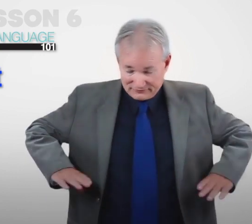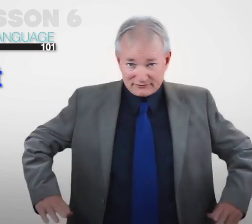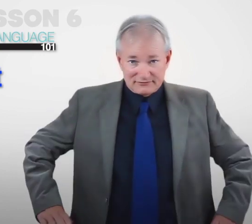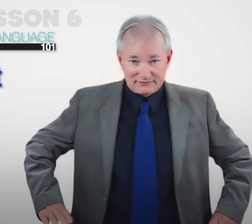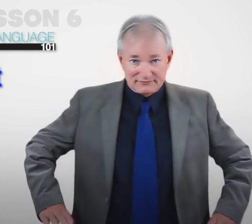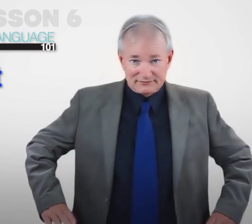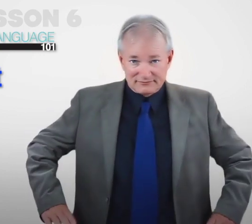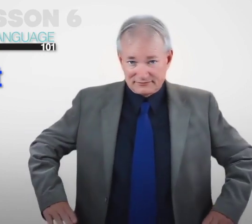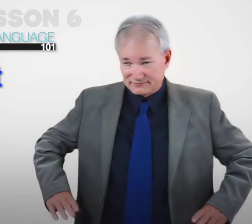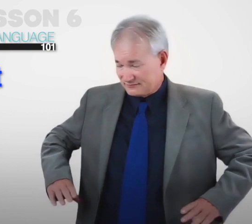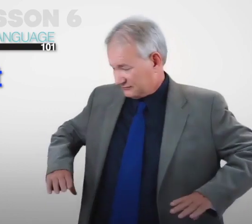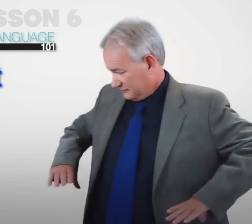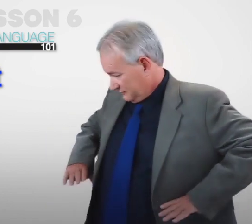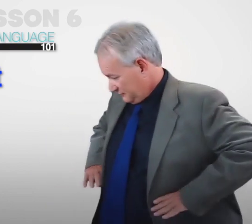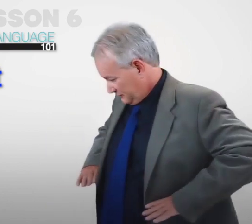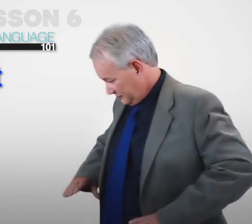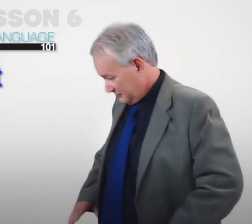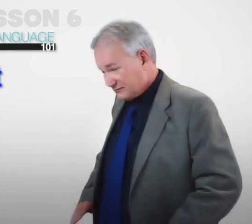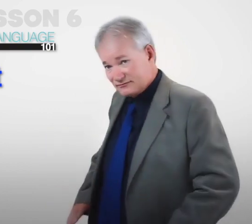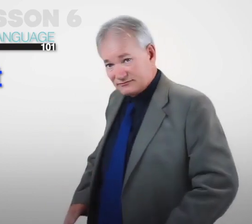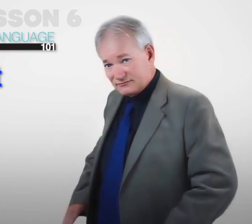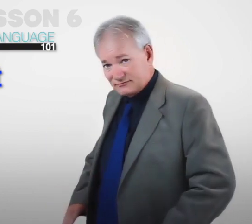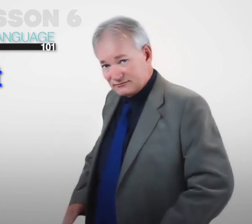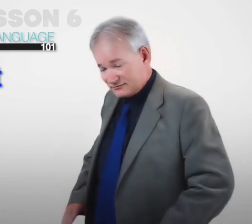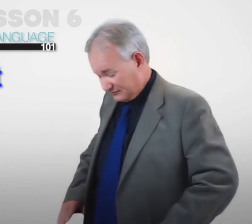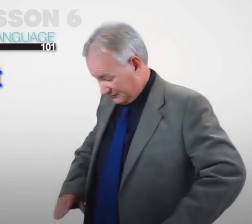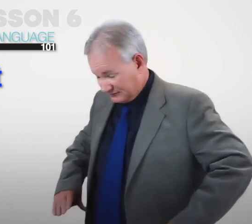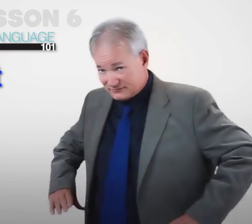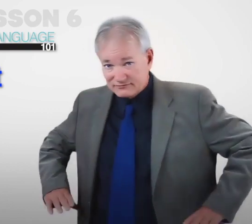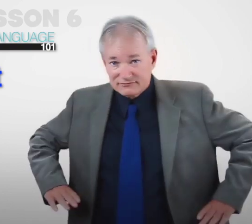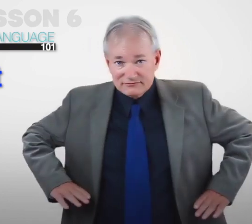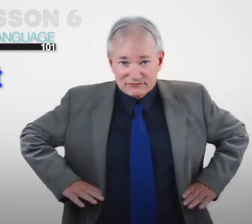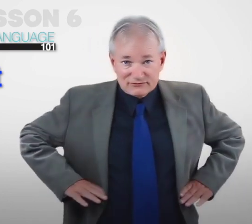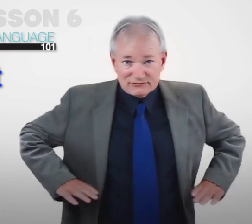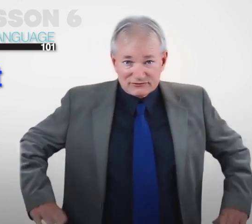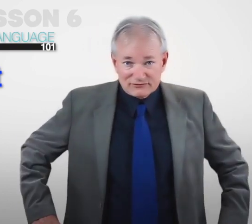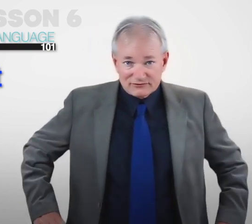Skirt.